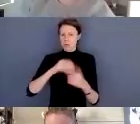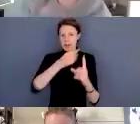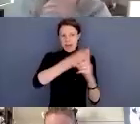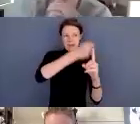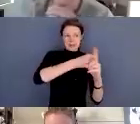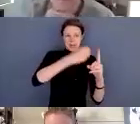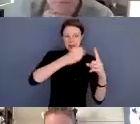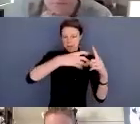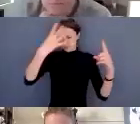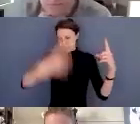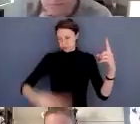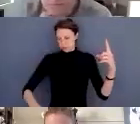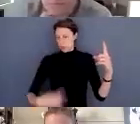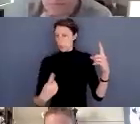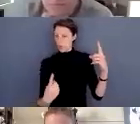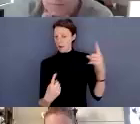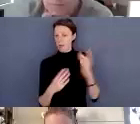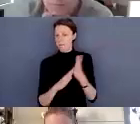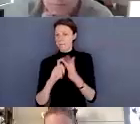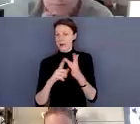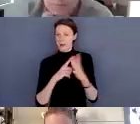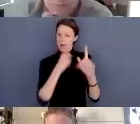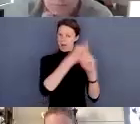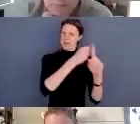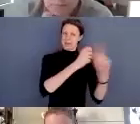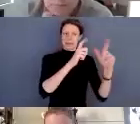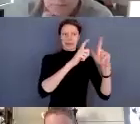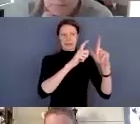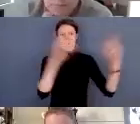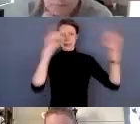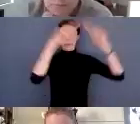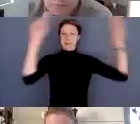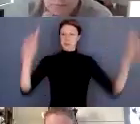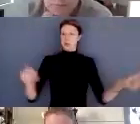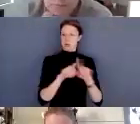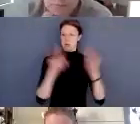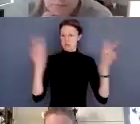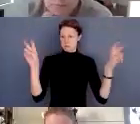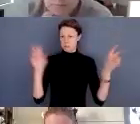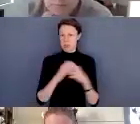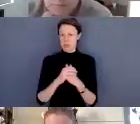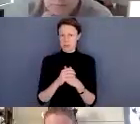advocacy is the big picture. Advocacy is sort of the whole game and messaging which I love,